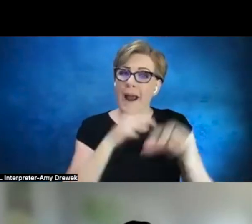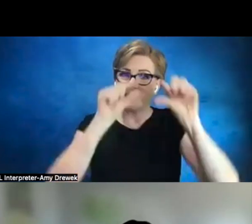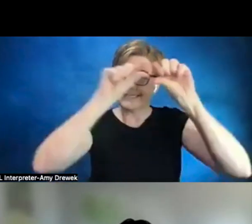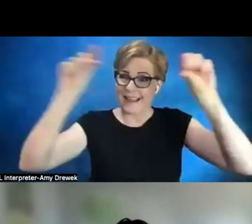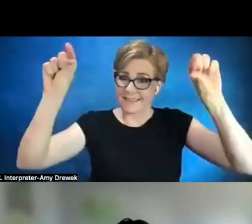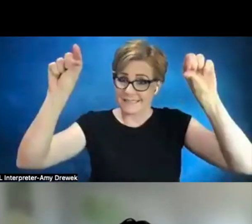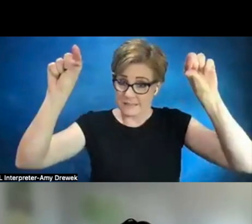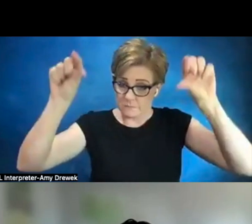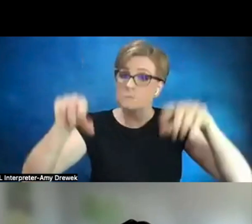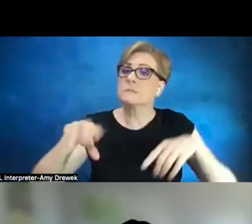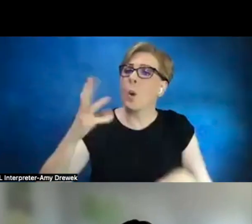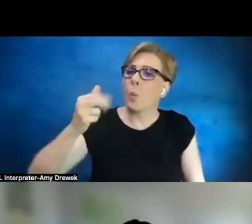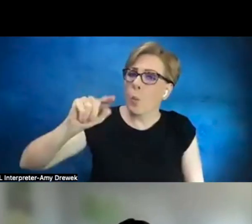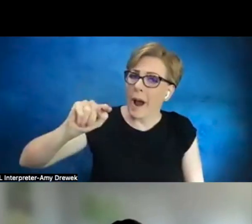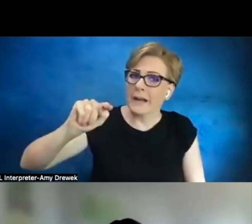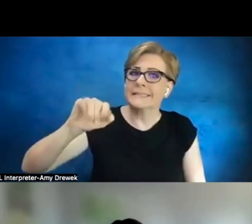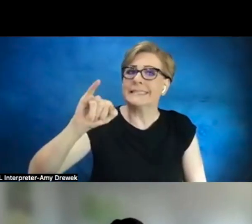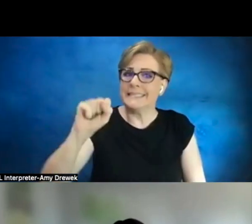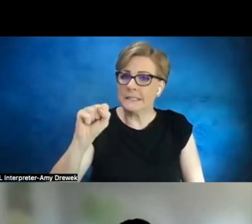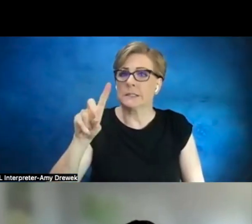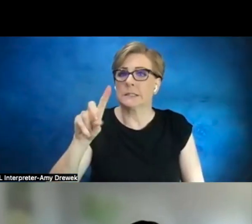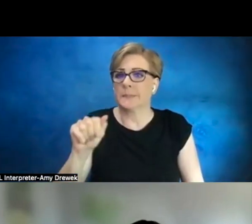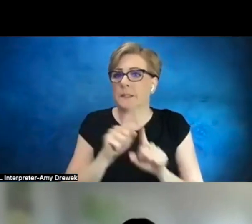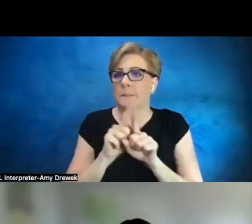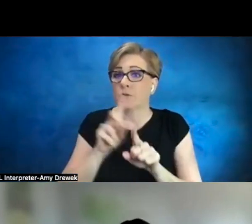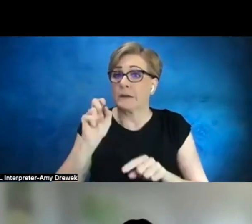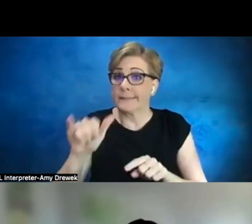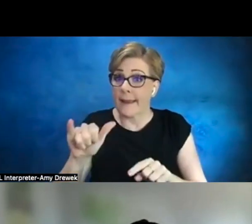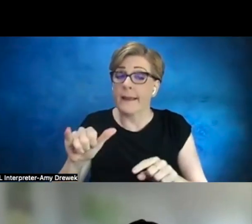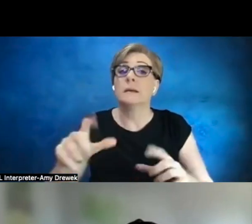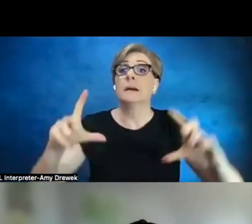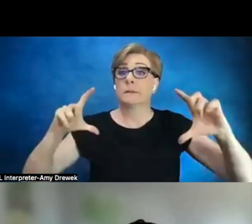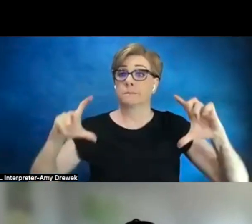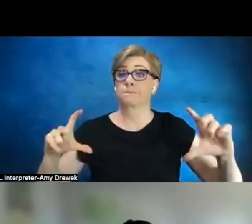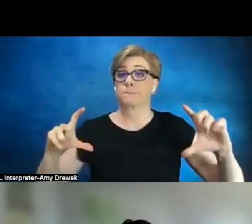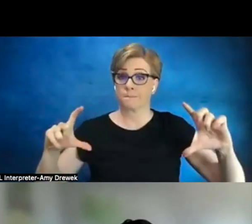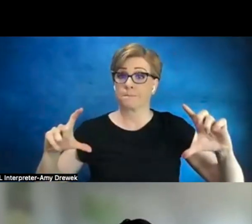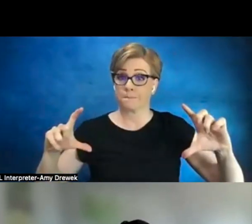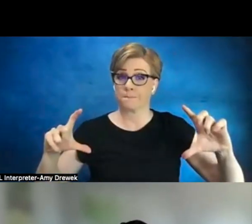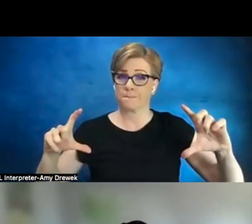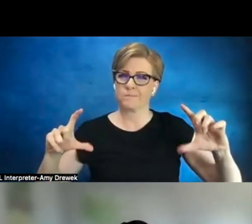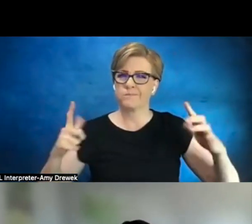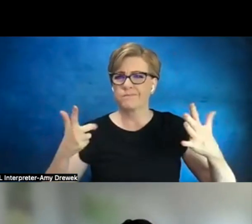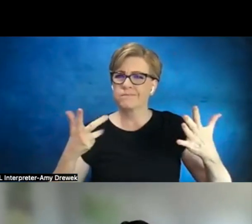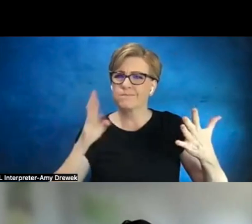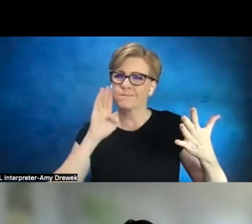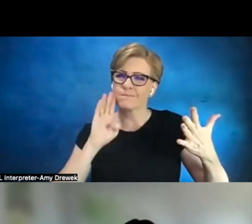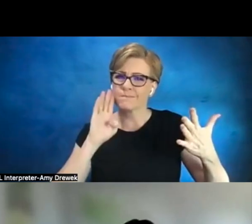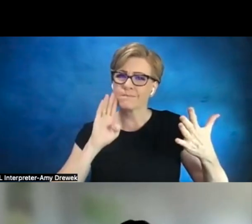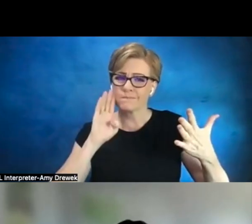Mentoring Day?" Underneath it is an oval that is beige colored, and inside is text,